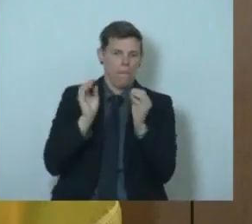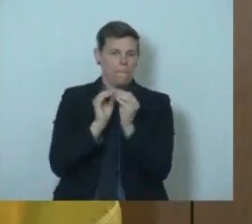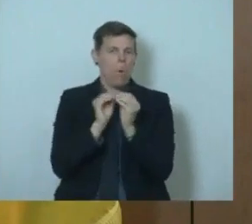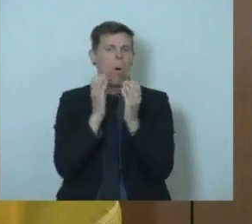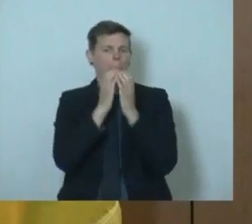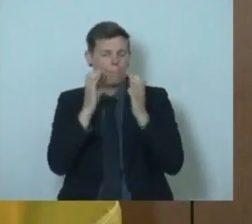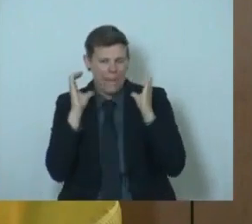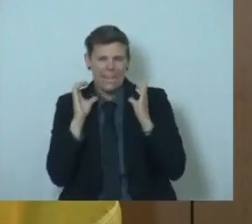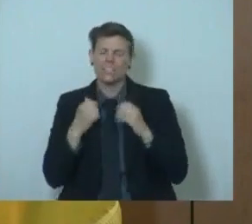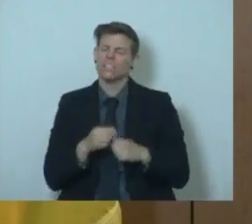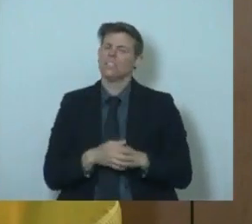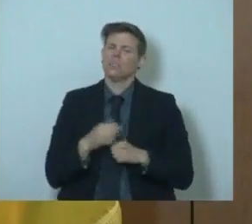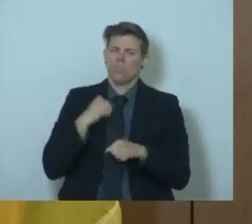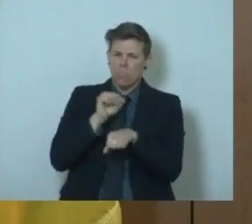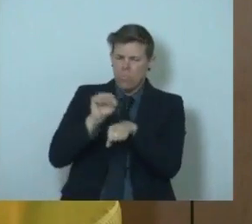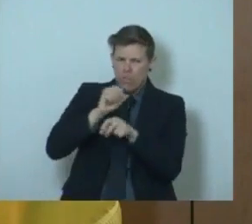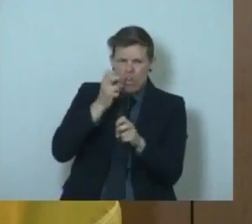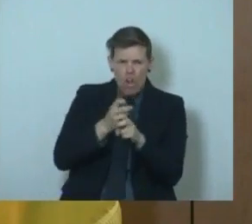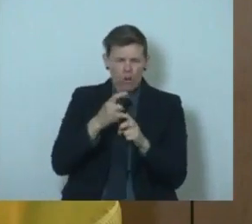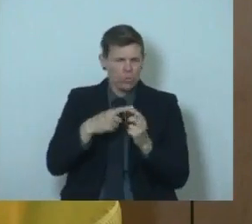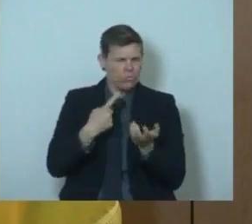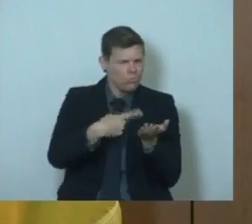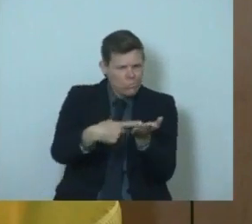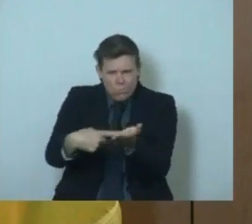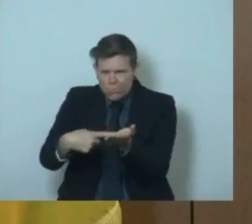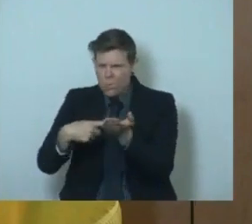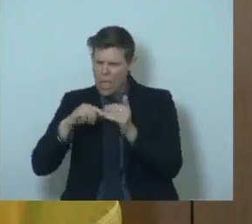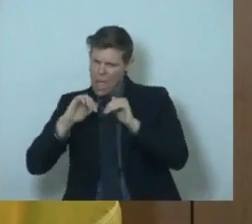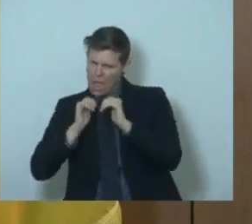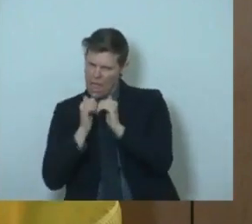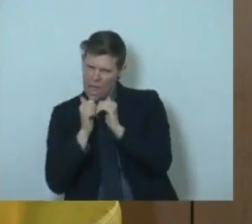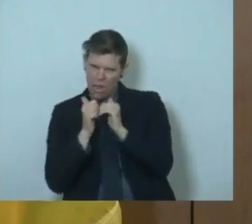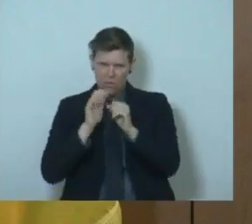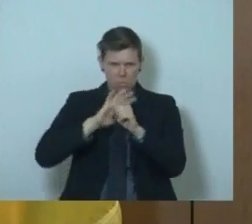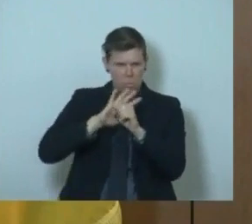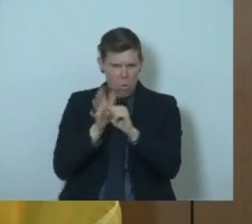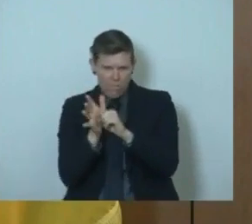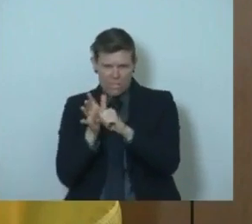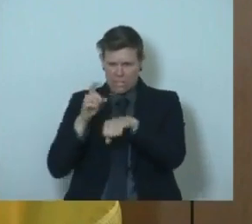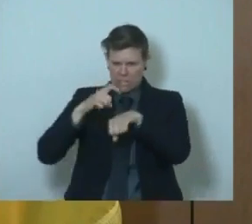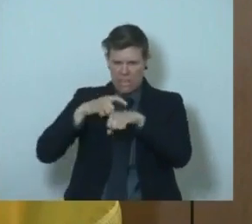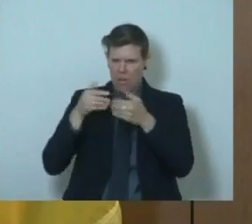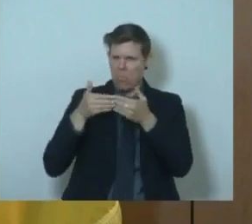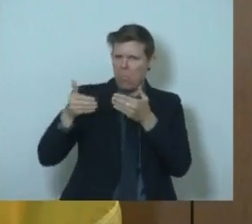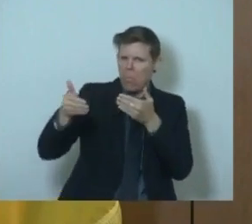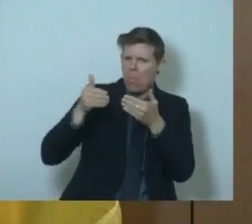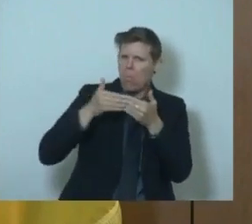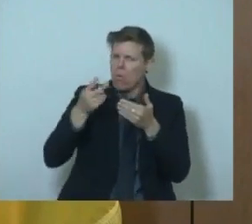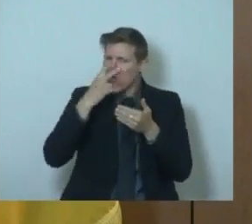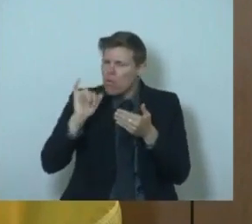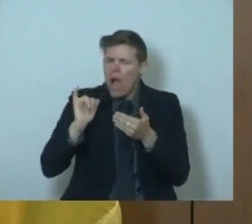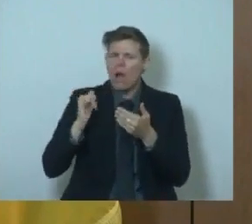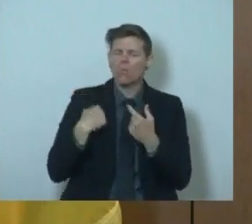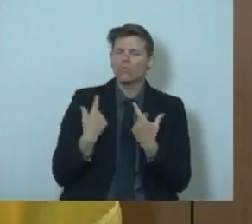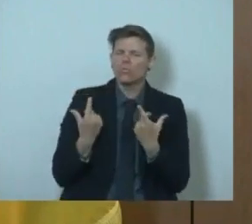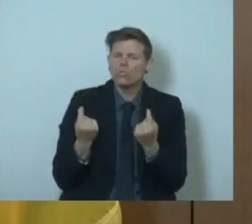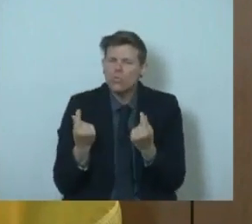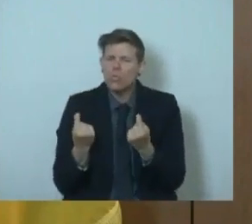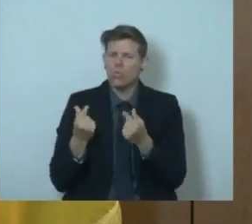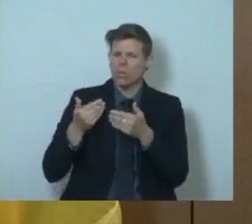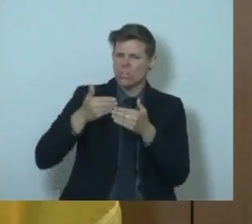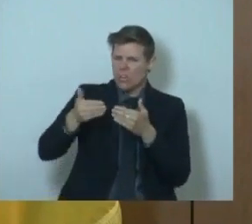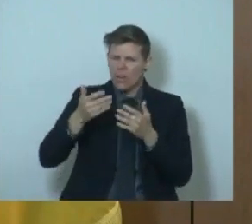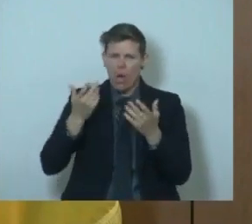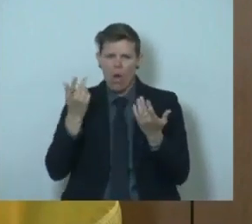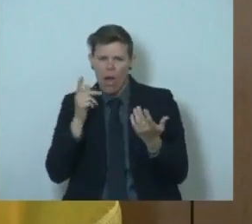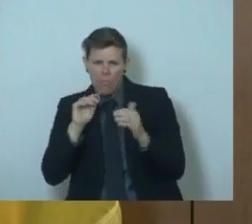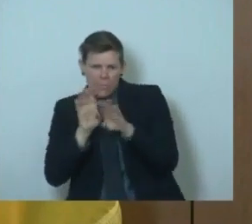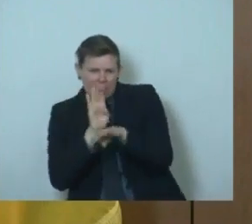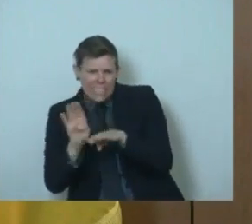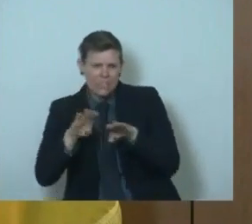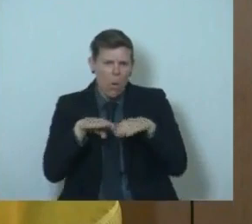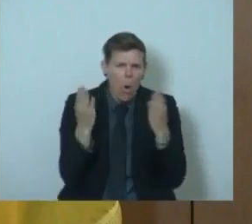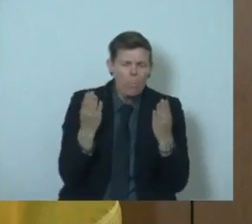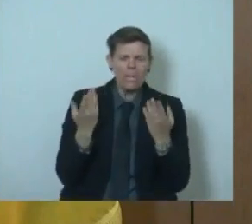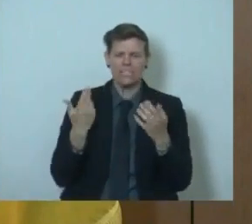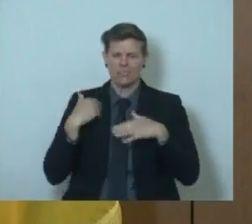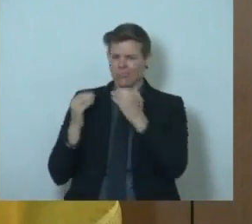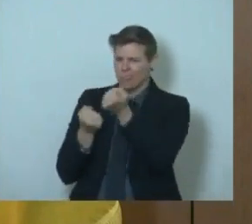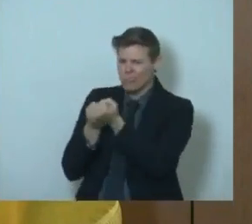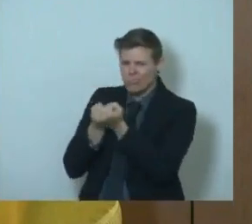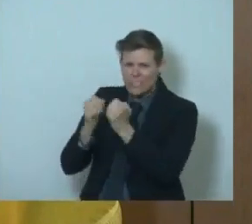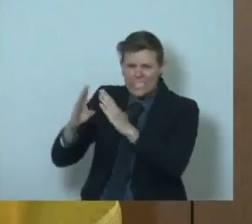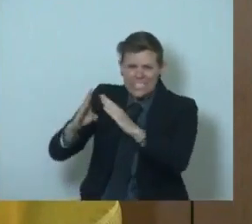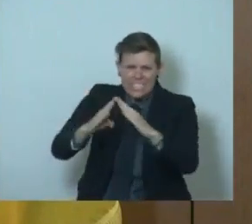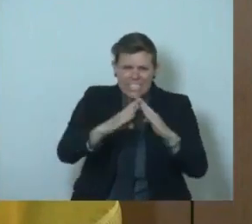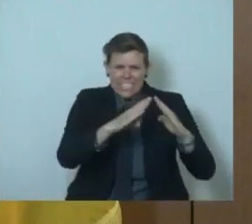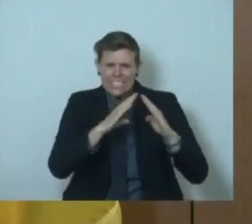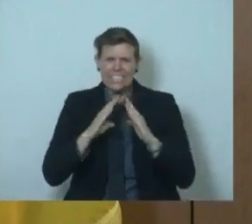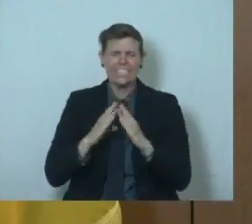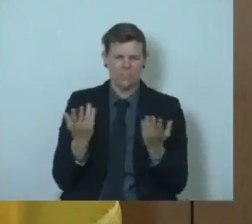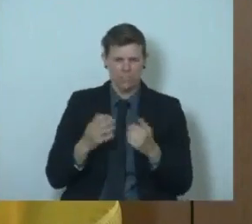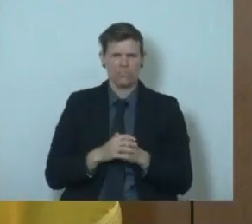MORE ARE BEING PREPARED TO BE ON THEIR WAY AND WE ARE GOING TO WORK DILIGENTLY AS WE TALK ABOUT HOW WE ARE PHASING LIVING WITH COVID-19.